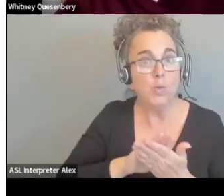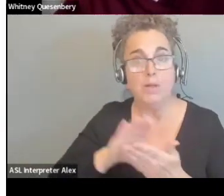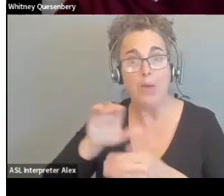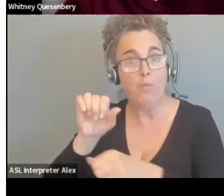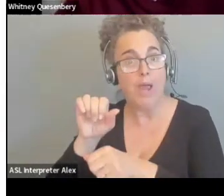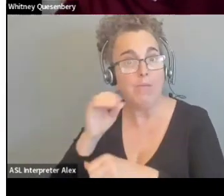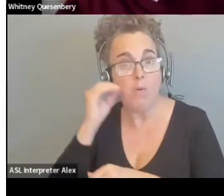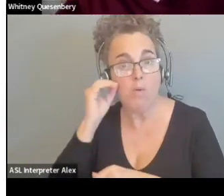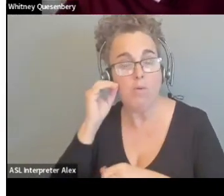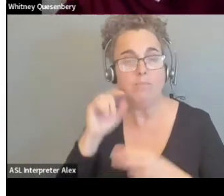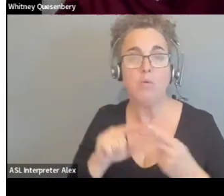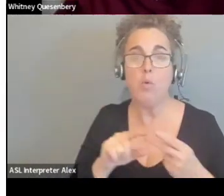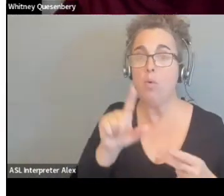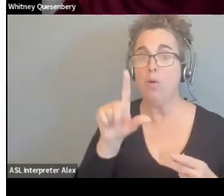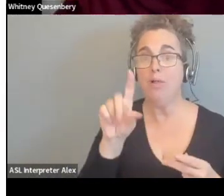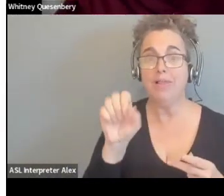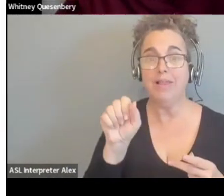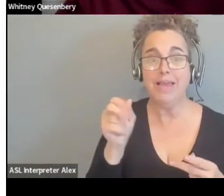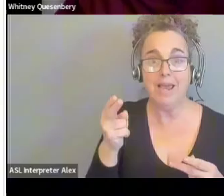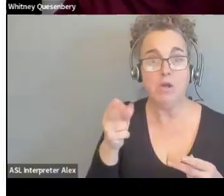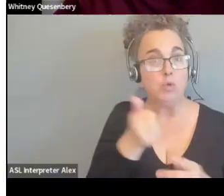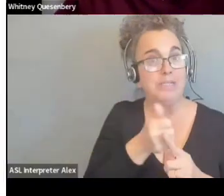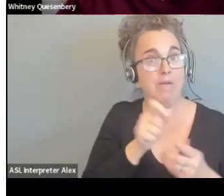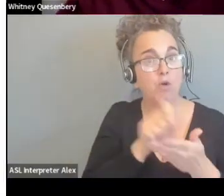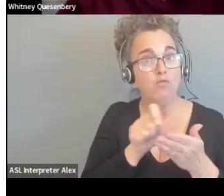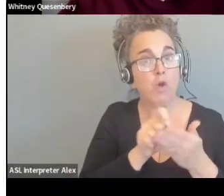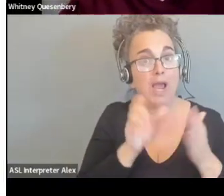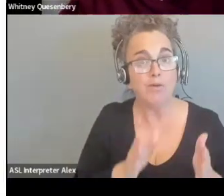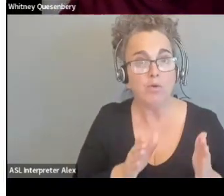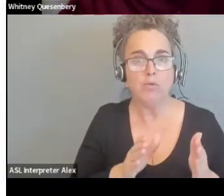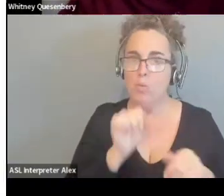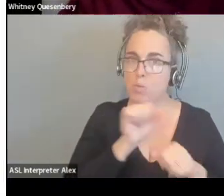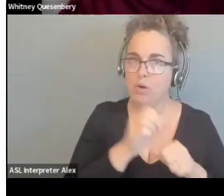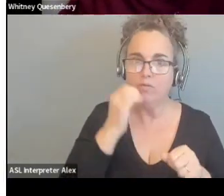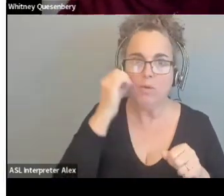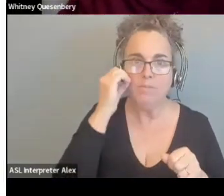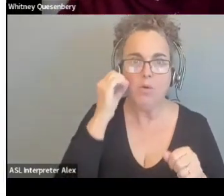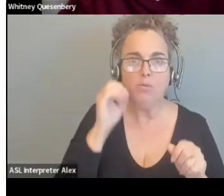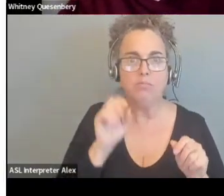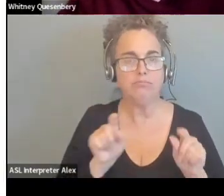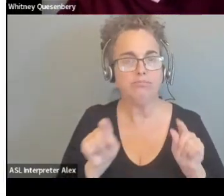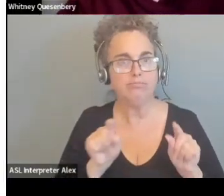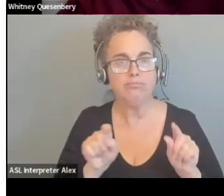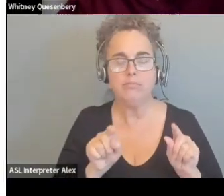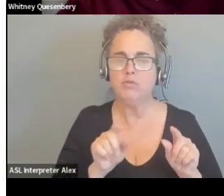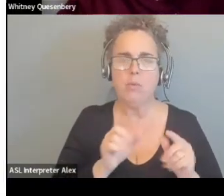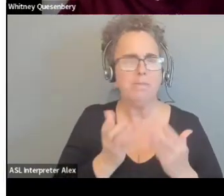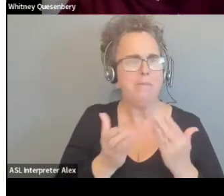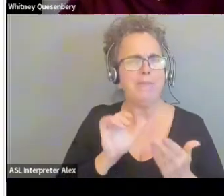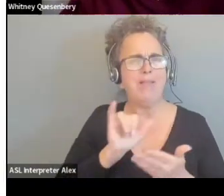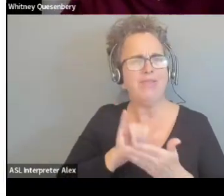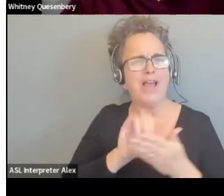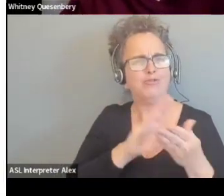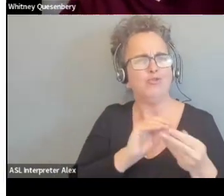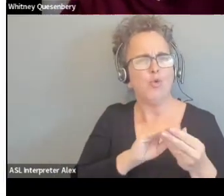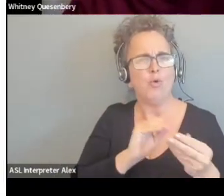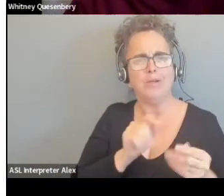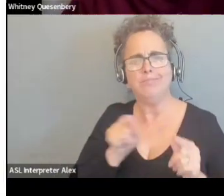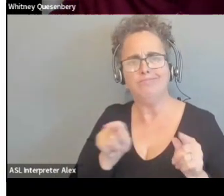So we can think about how those kind kinds of jobs and if those don't work for your, your audience, then you can begin to think about